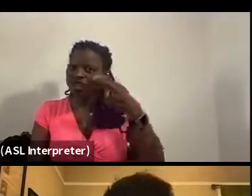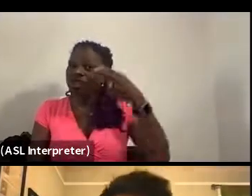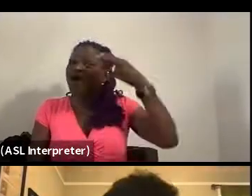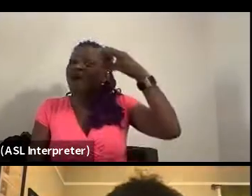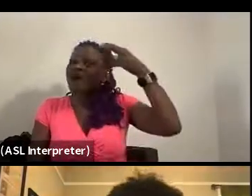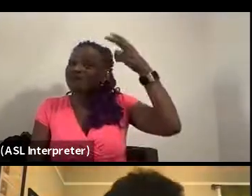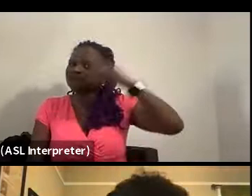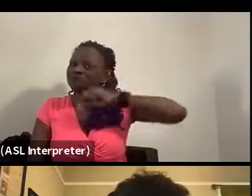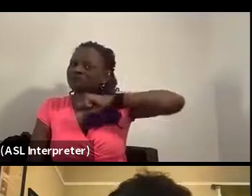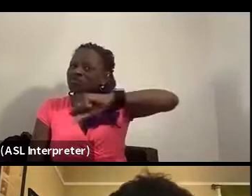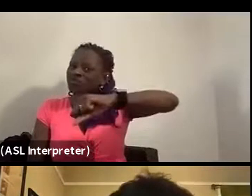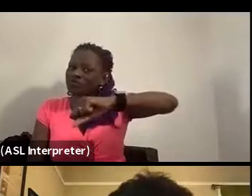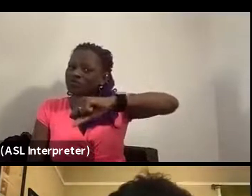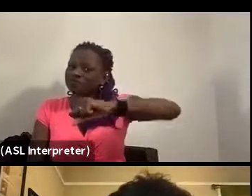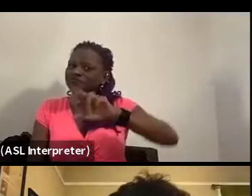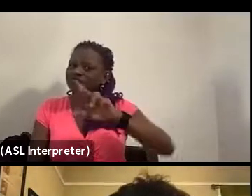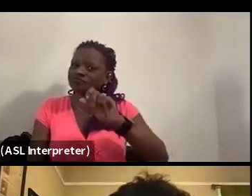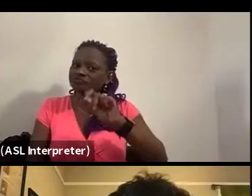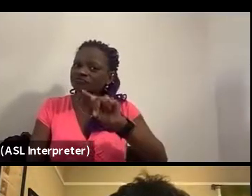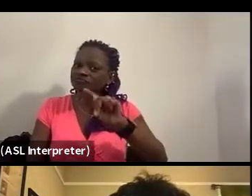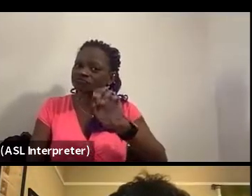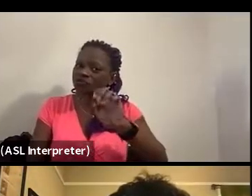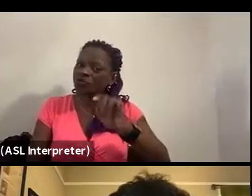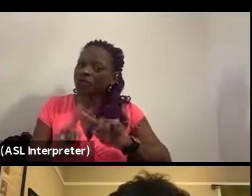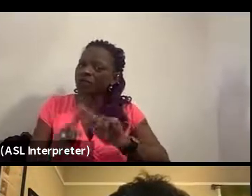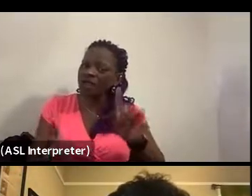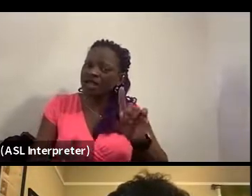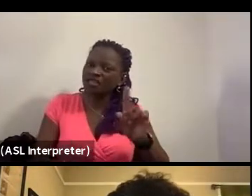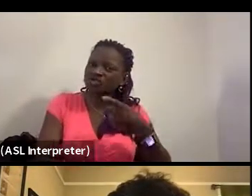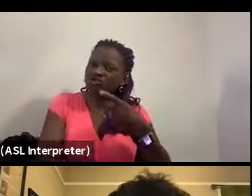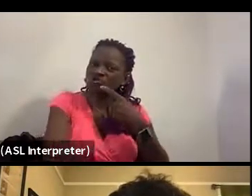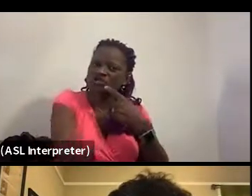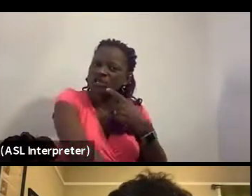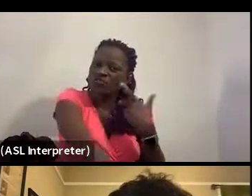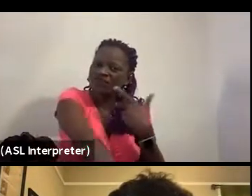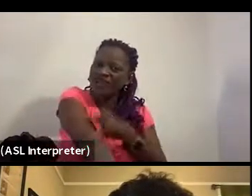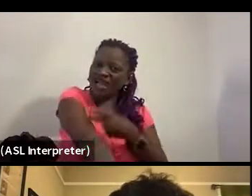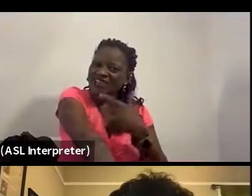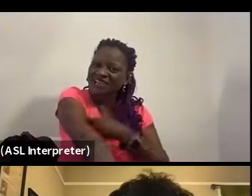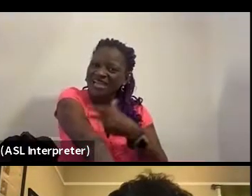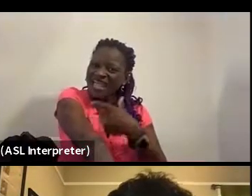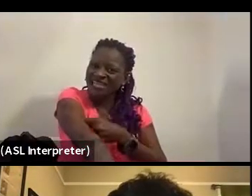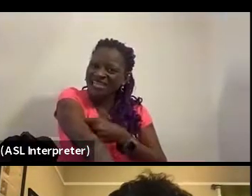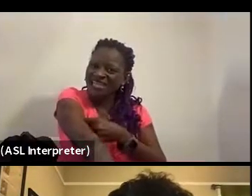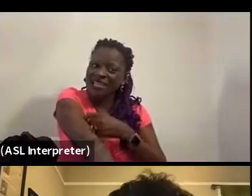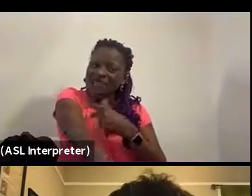rates, but then we're vaccinating at better rates than other very counties.